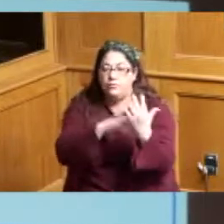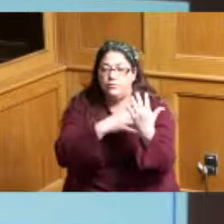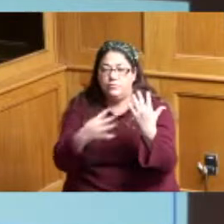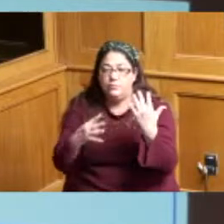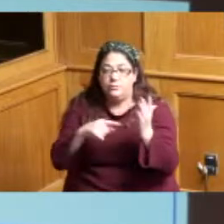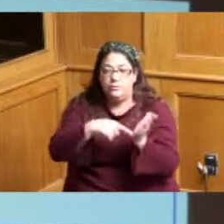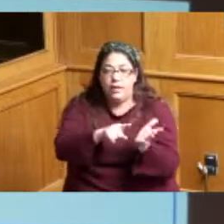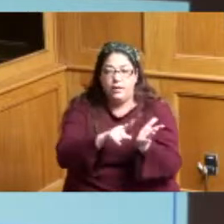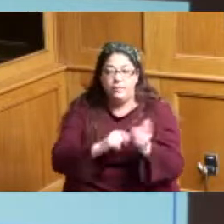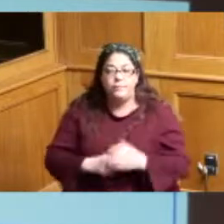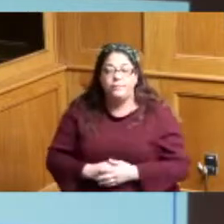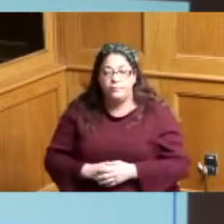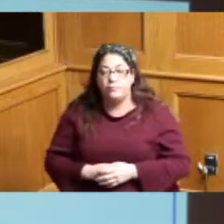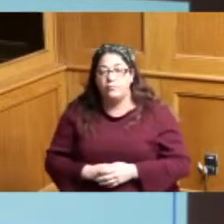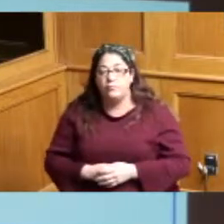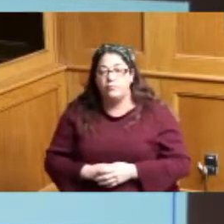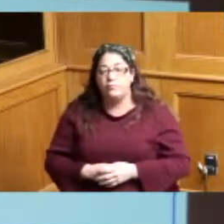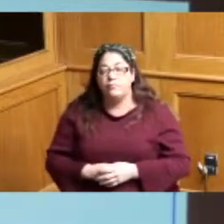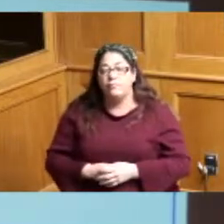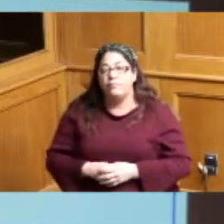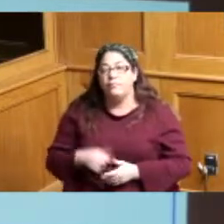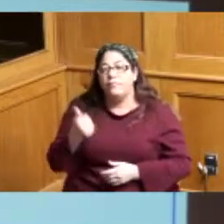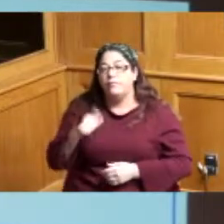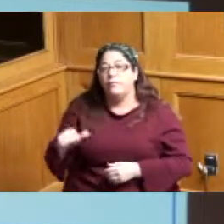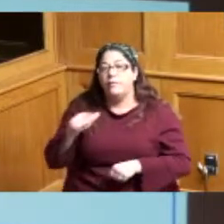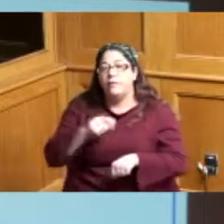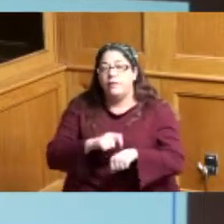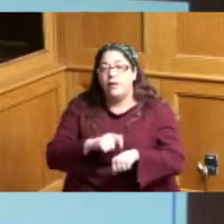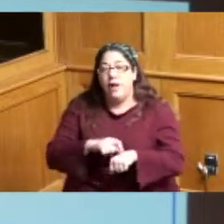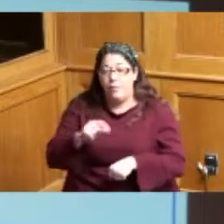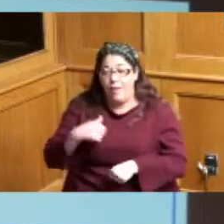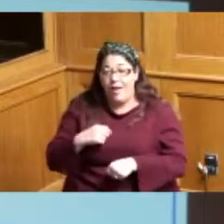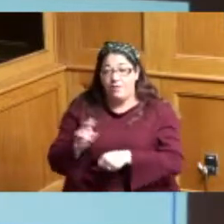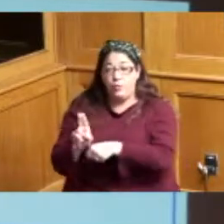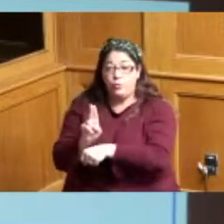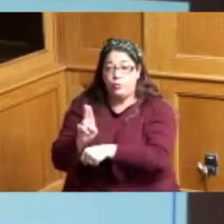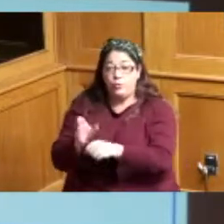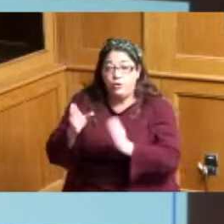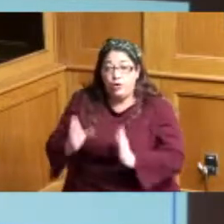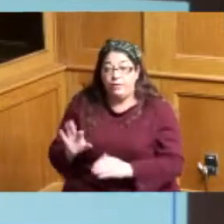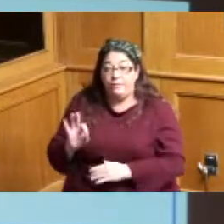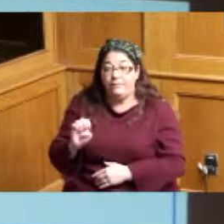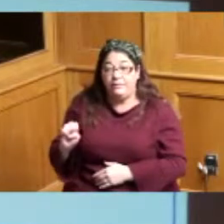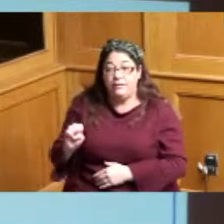and and then the option if any time you have a user fee this being impervious surface charge